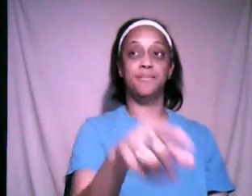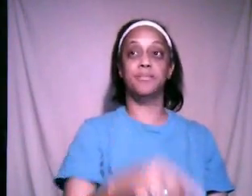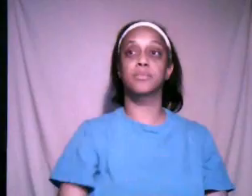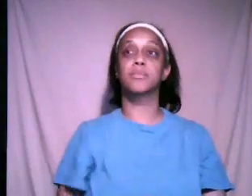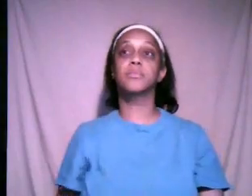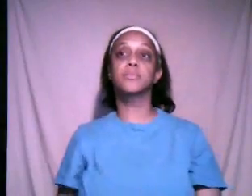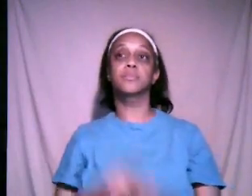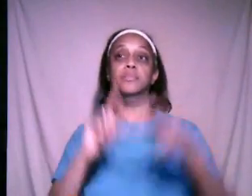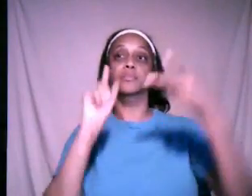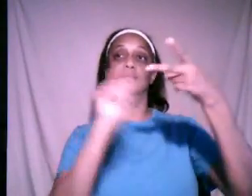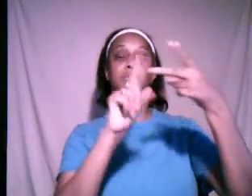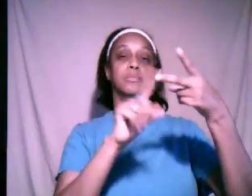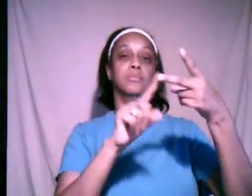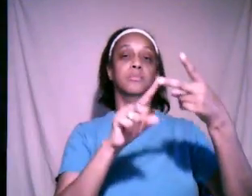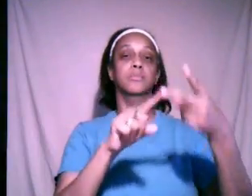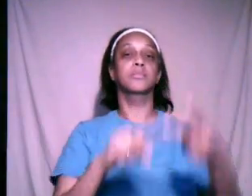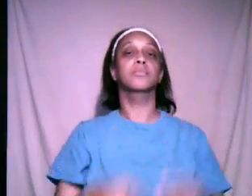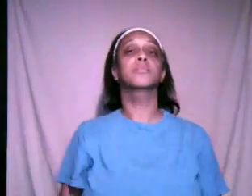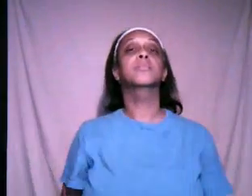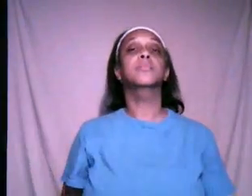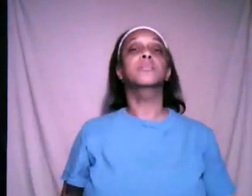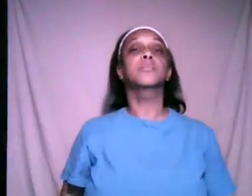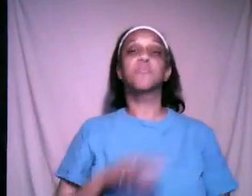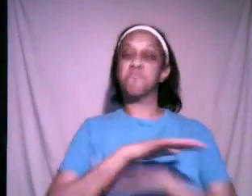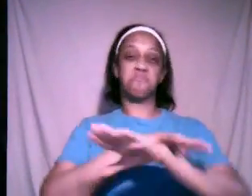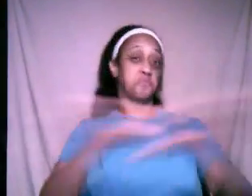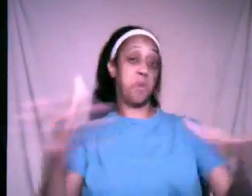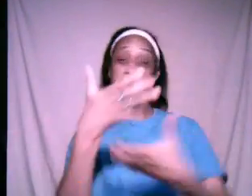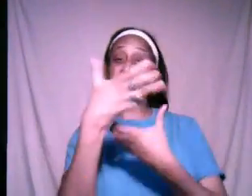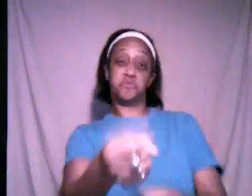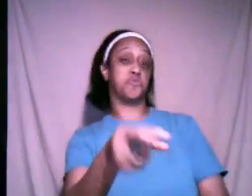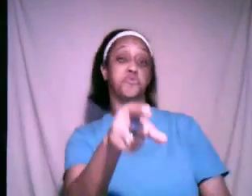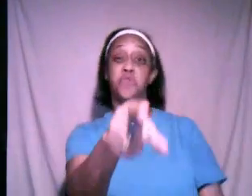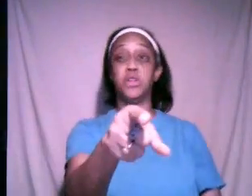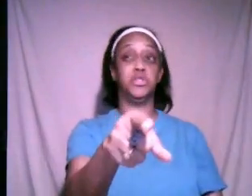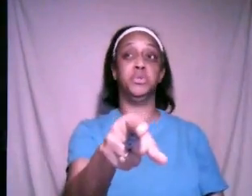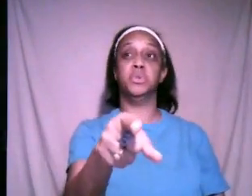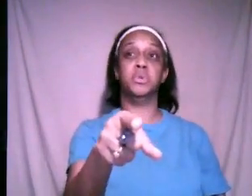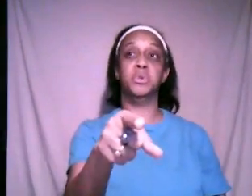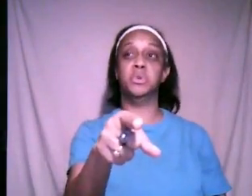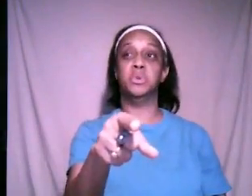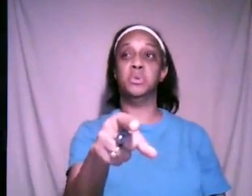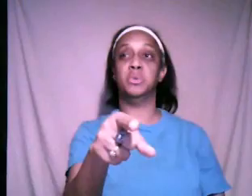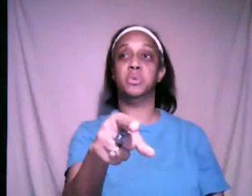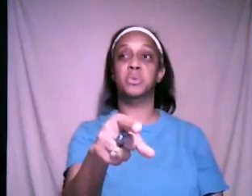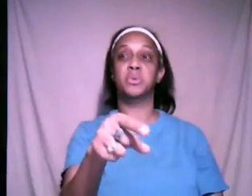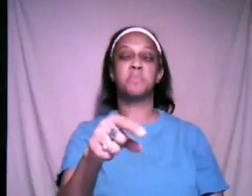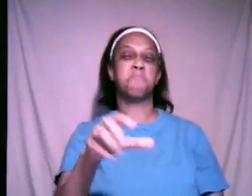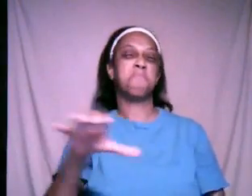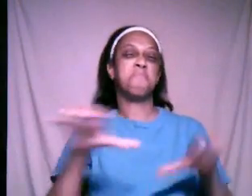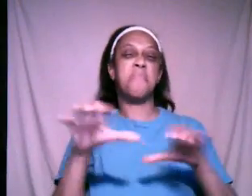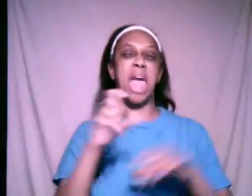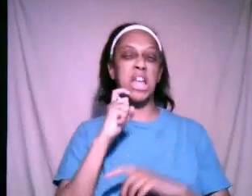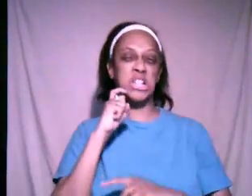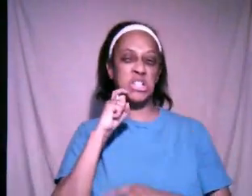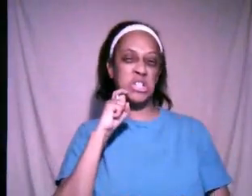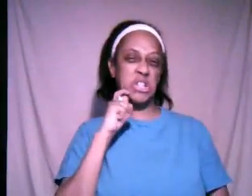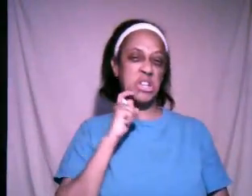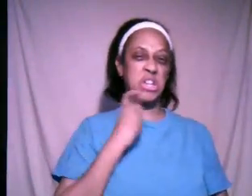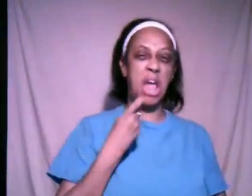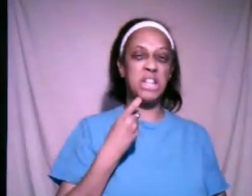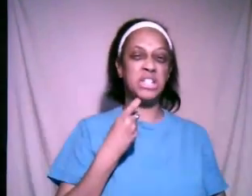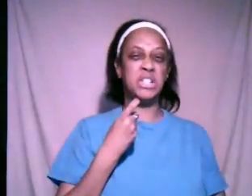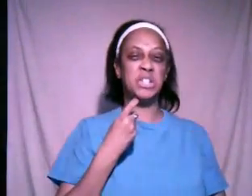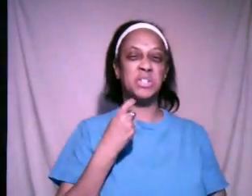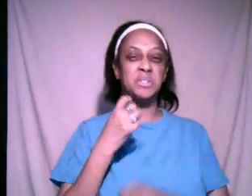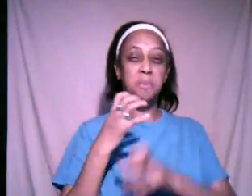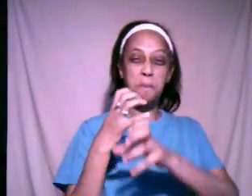* Does not trust you and acts jealous or